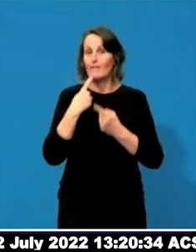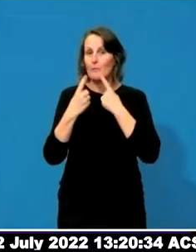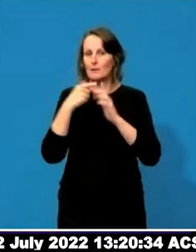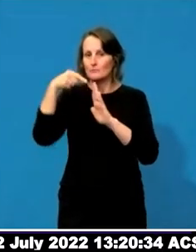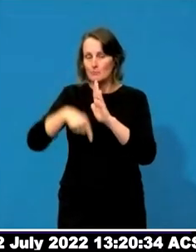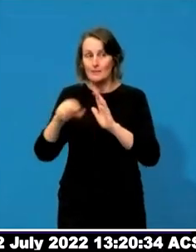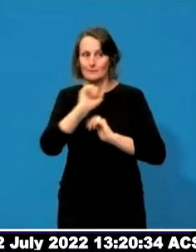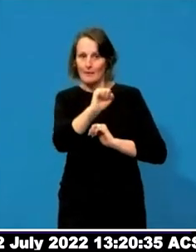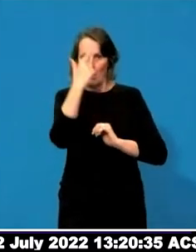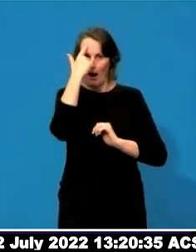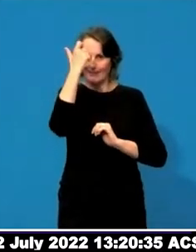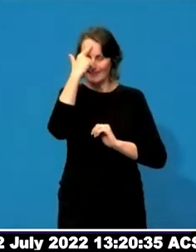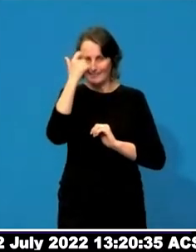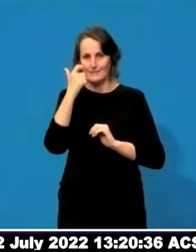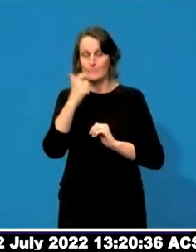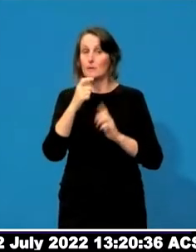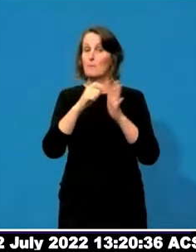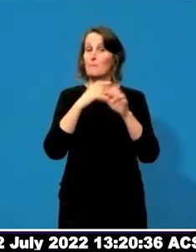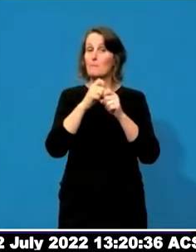at pages 51 to 53.